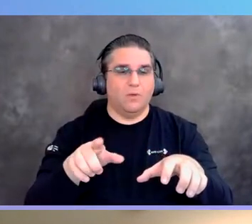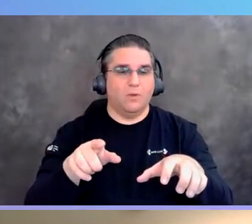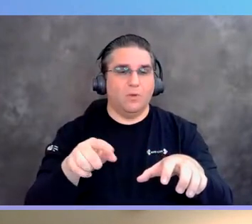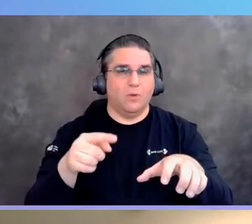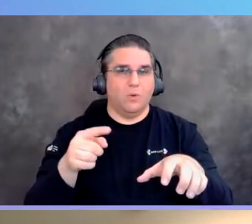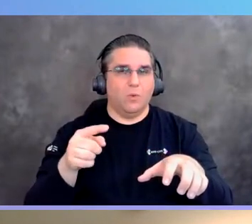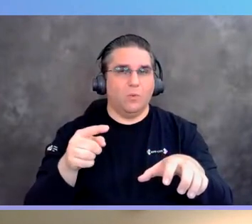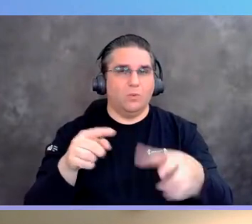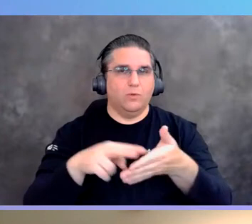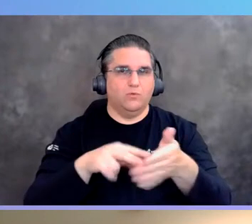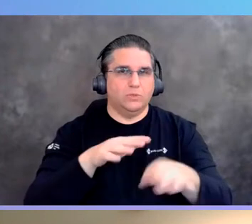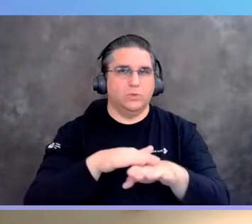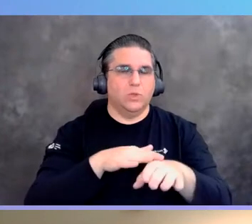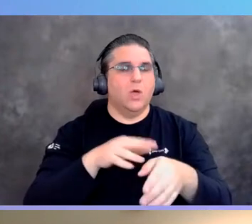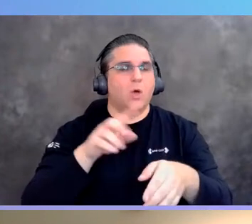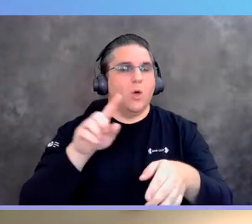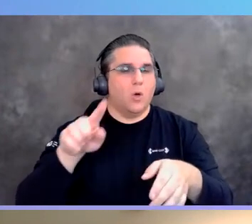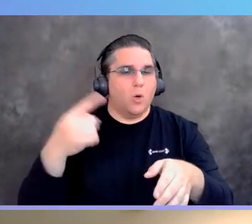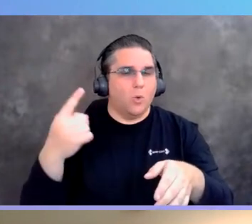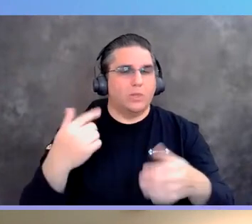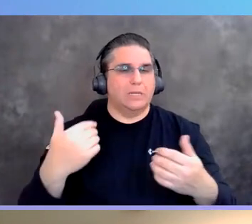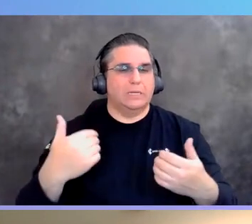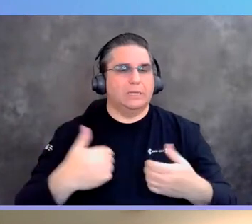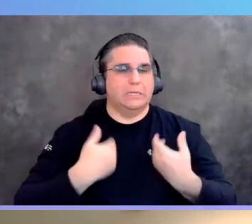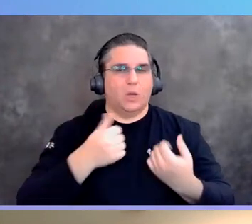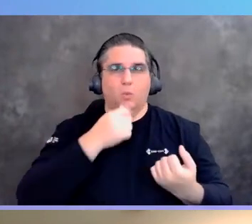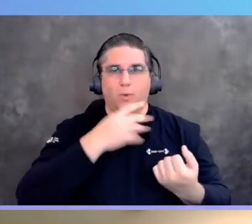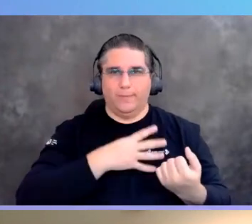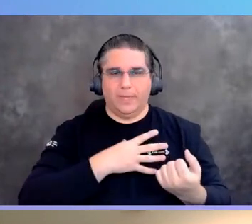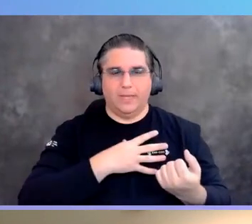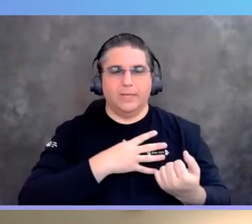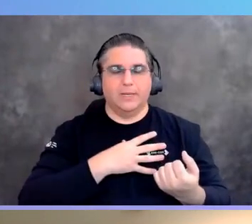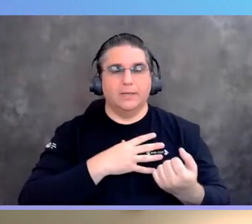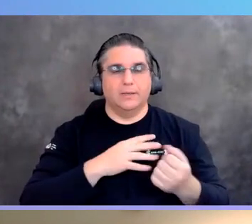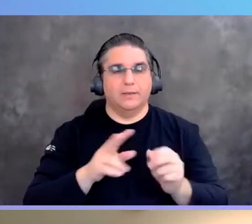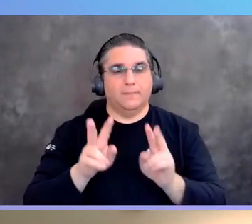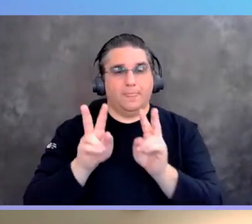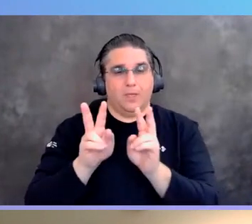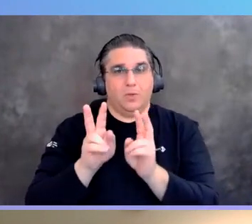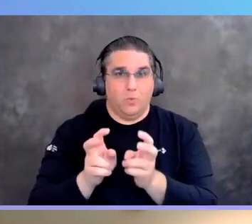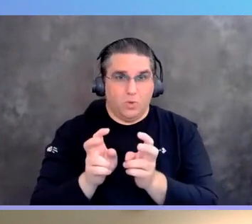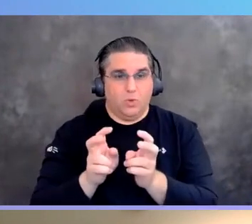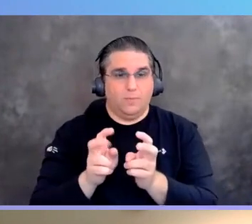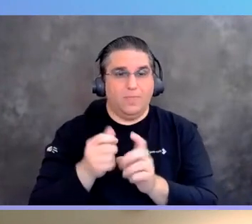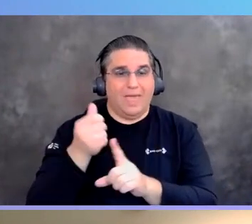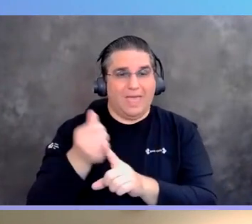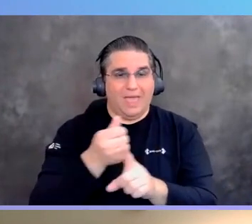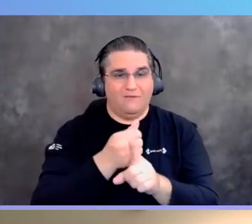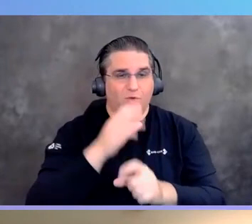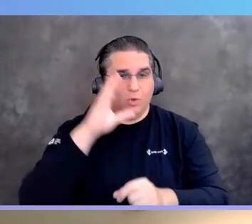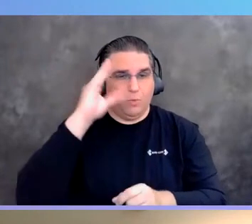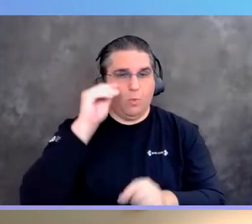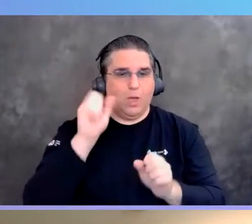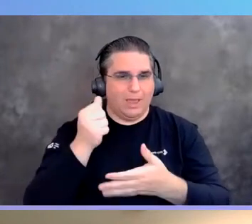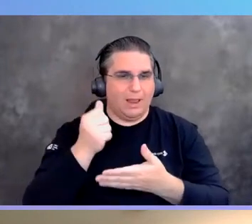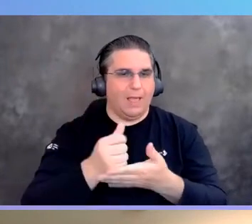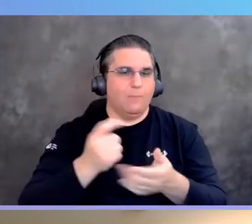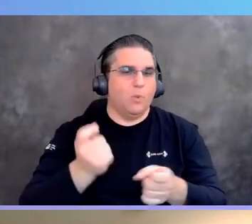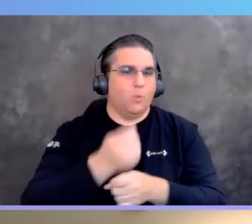young women. Quote. And uh, every boy can help win this war